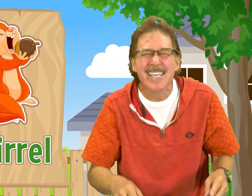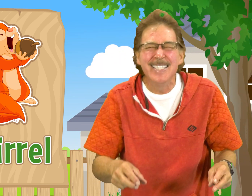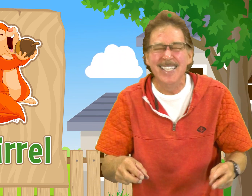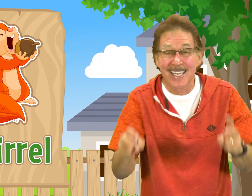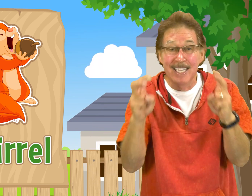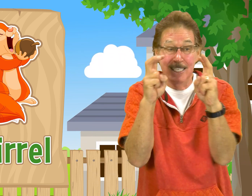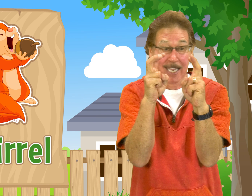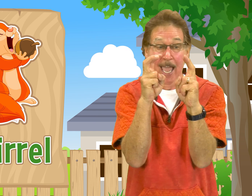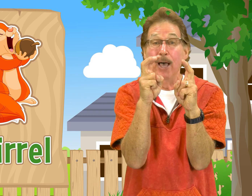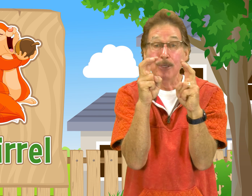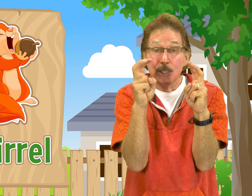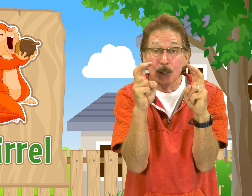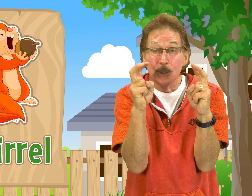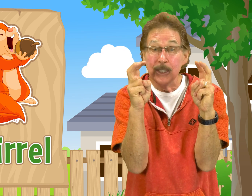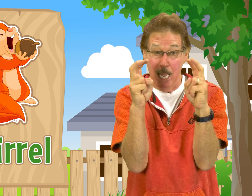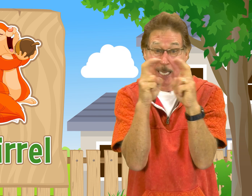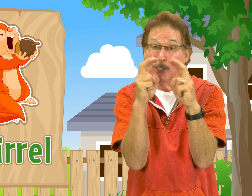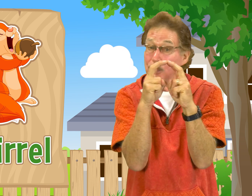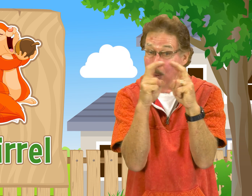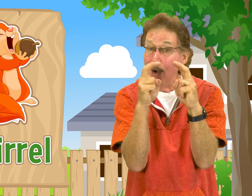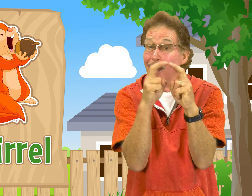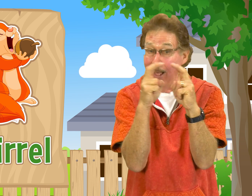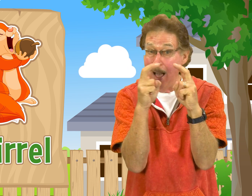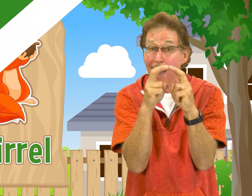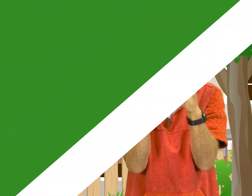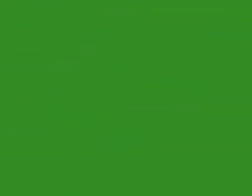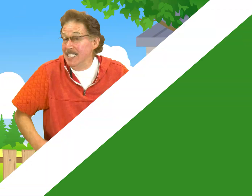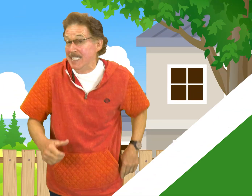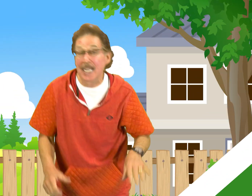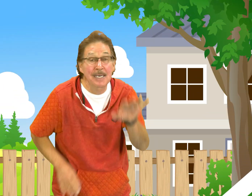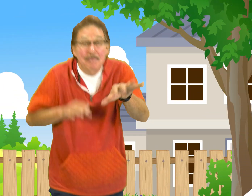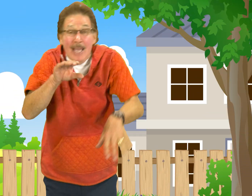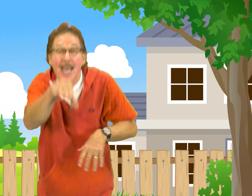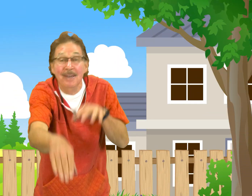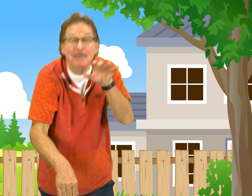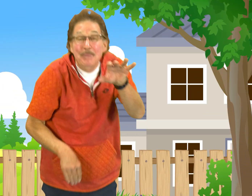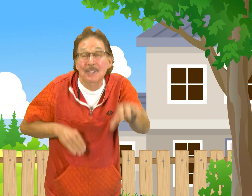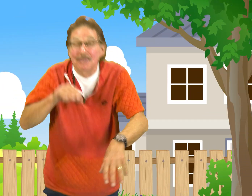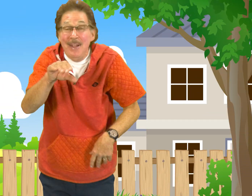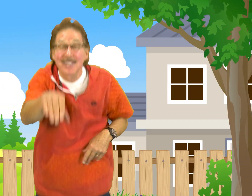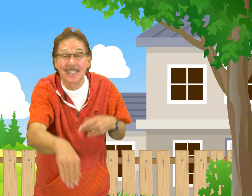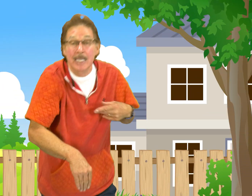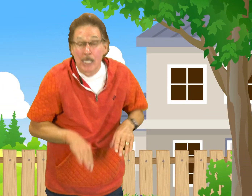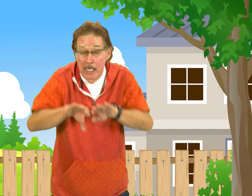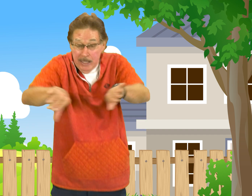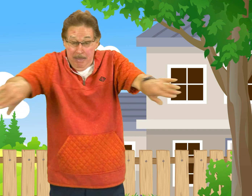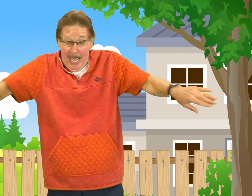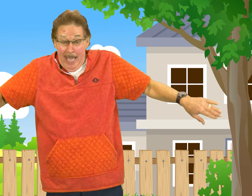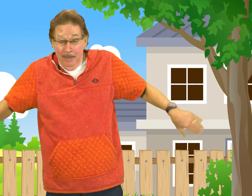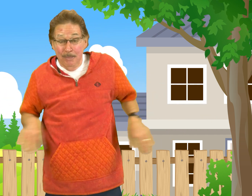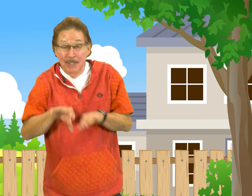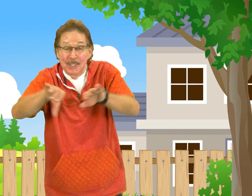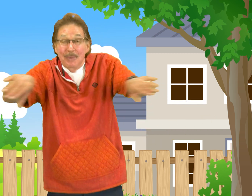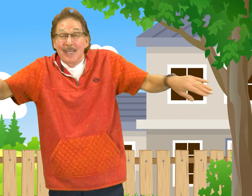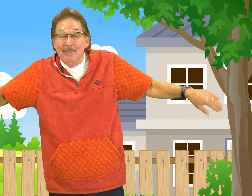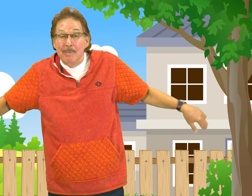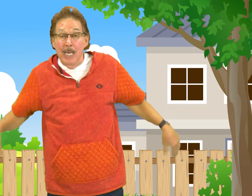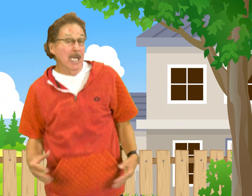This is how you sign squirrel Some animals run Some animals swim